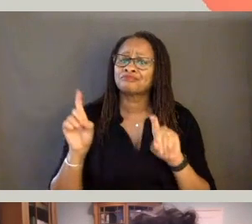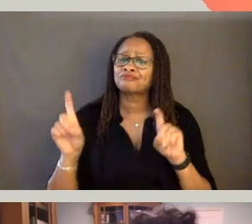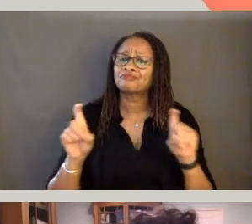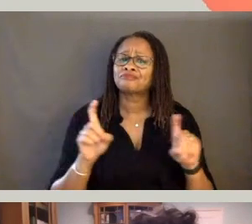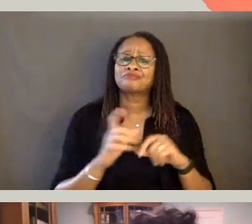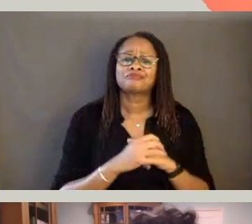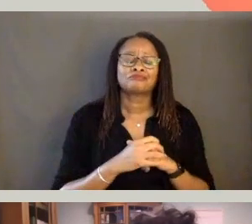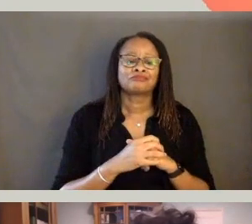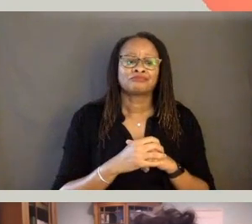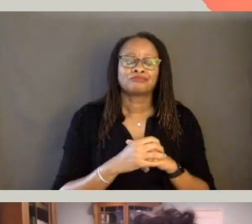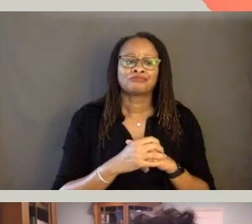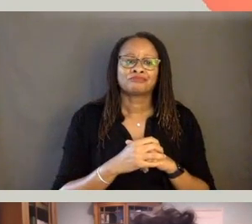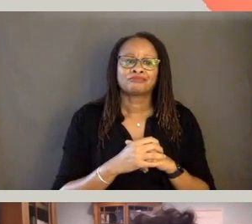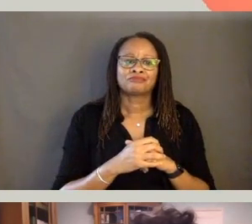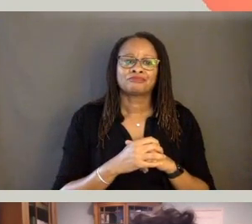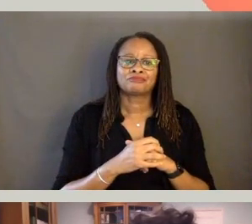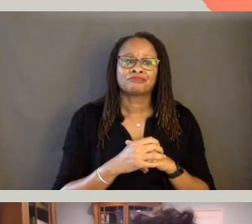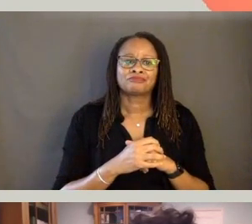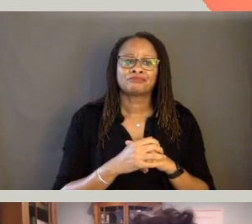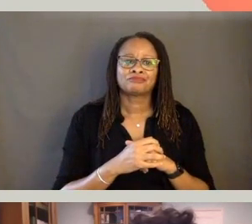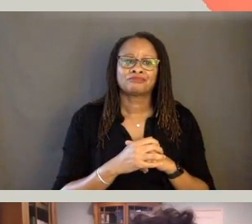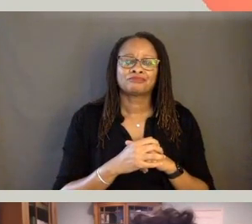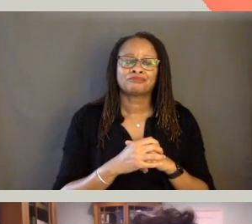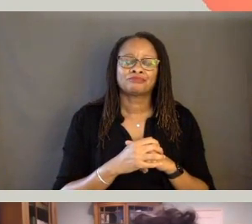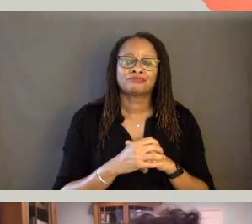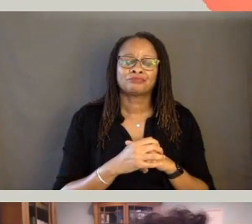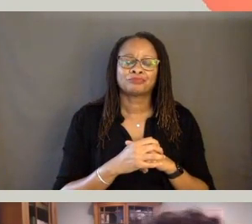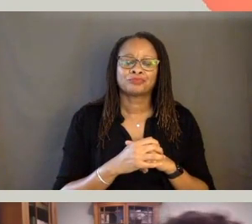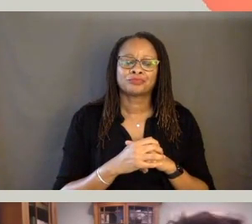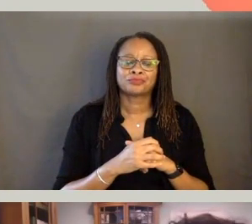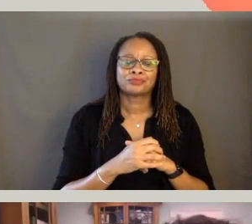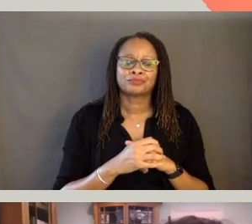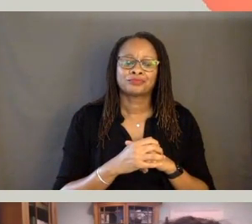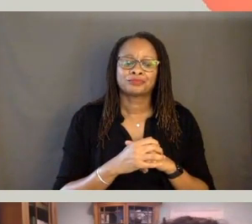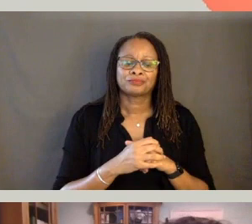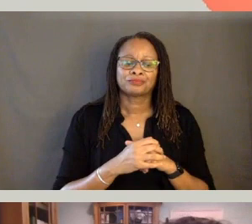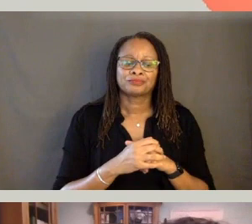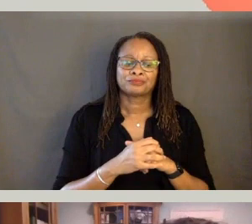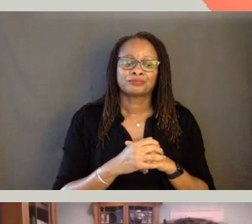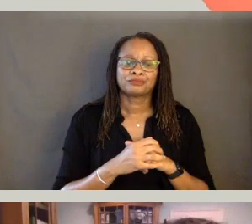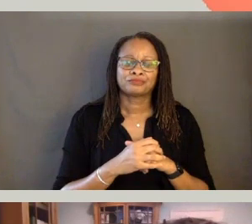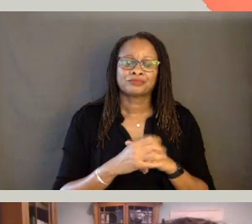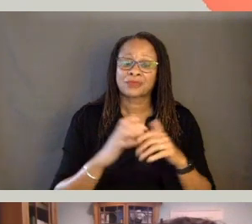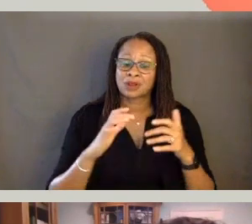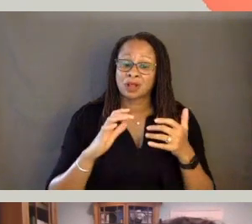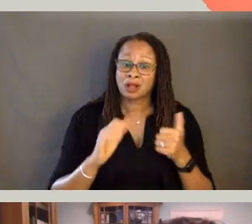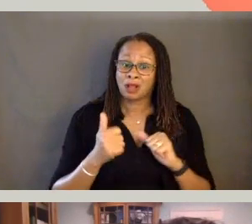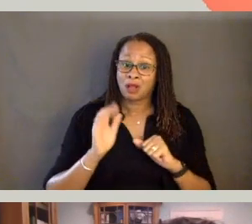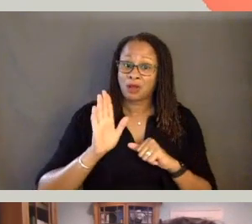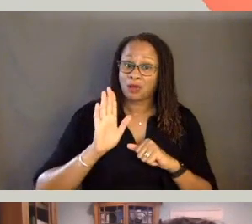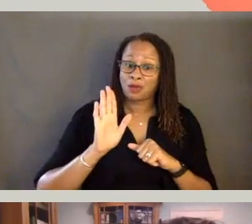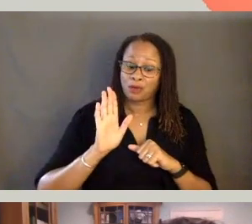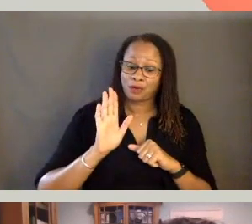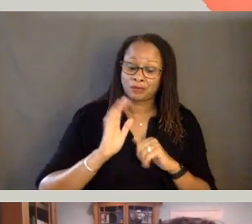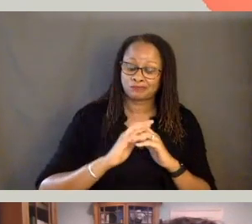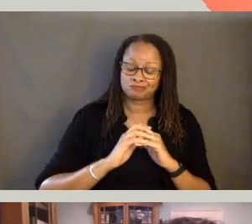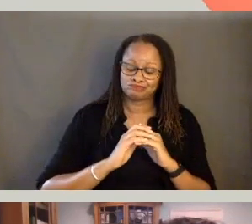the ways in which your work, in your documentary work,